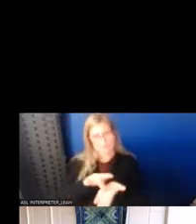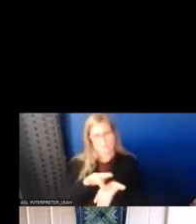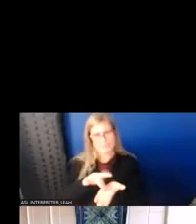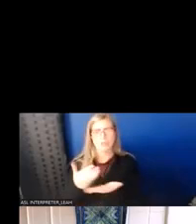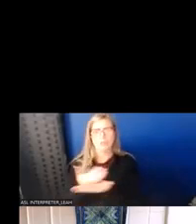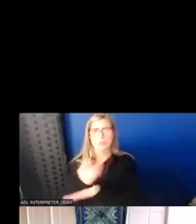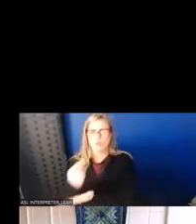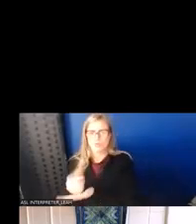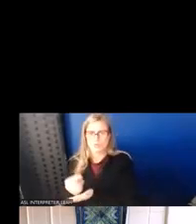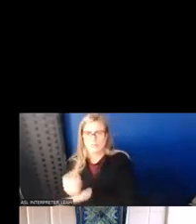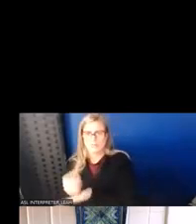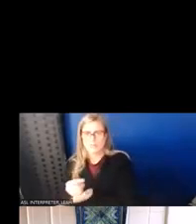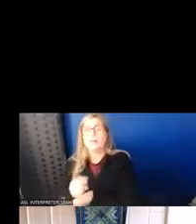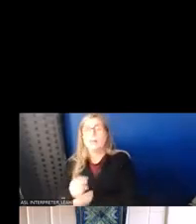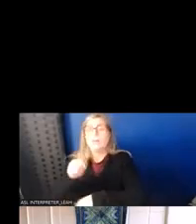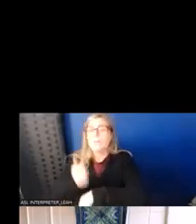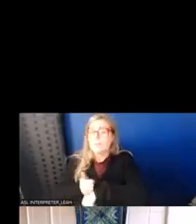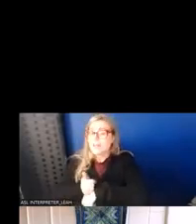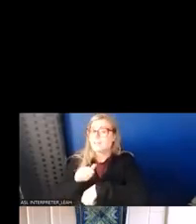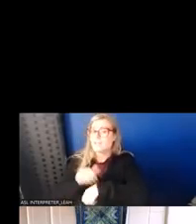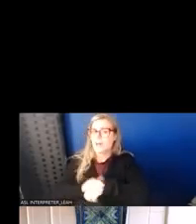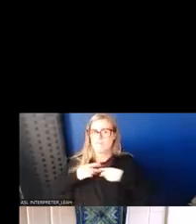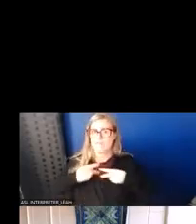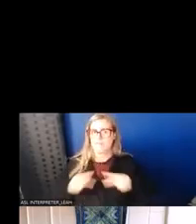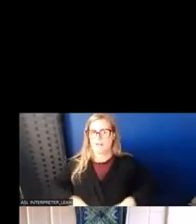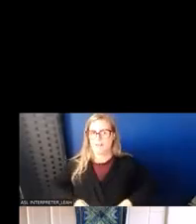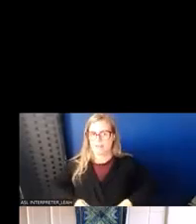based on these physiological and actually kind of genetic things